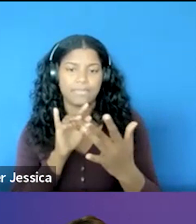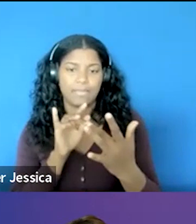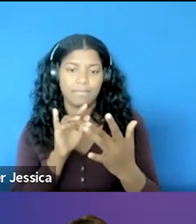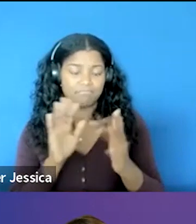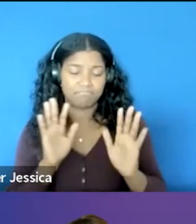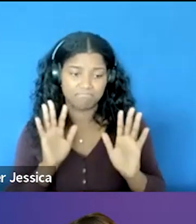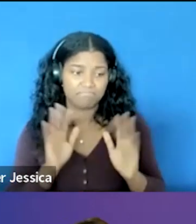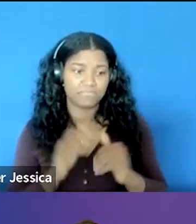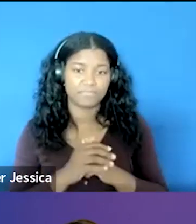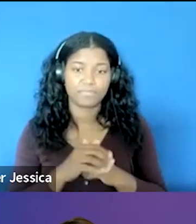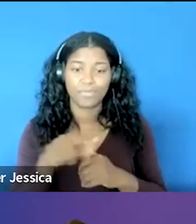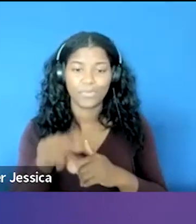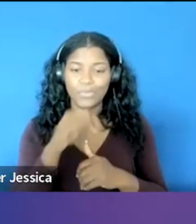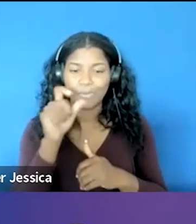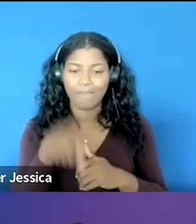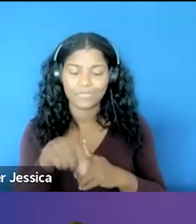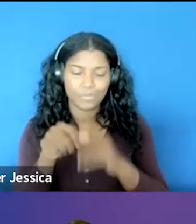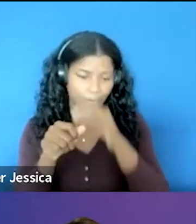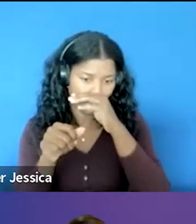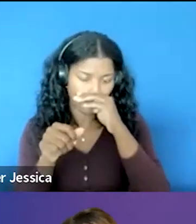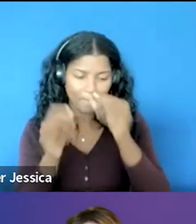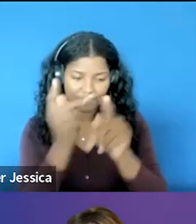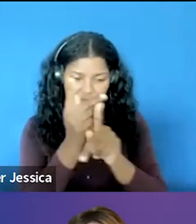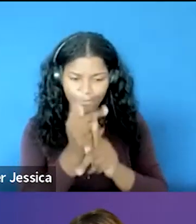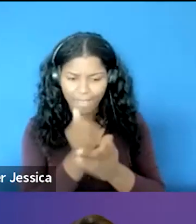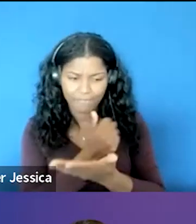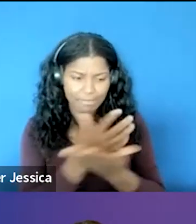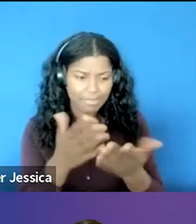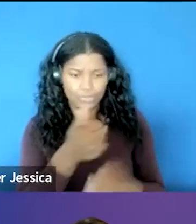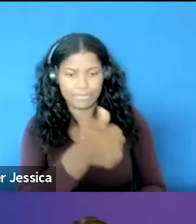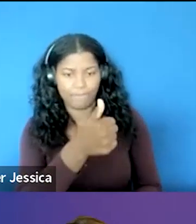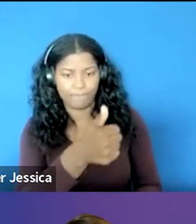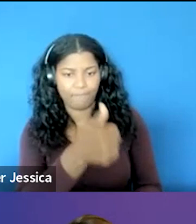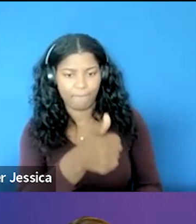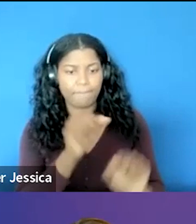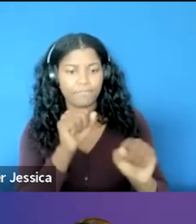So you don't have to figure out every little opportunity from the NSF web page,